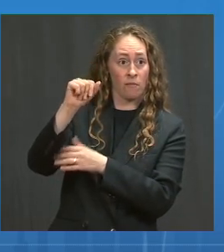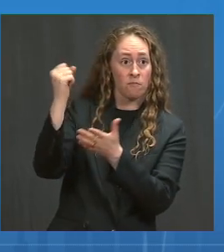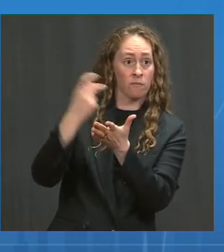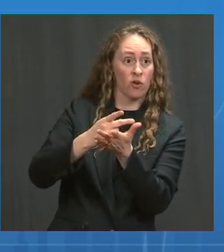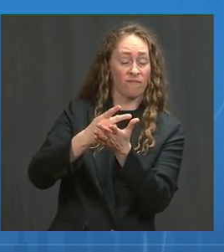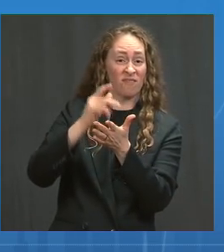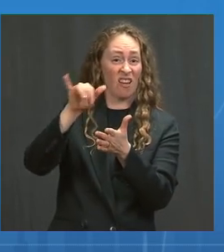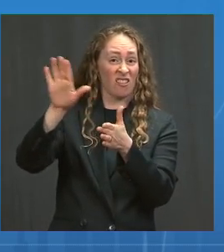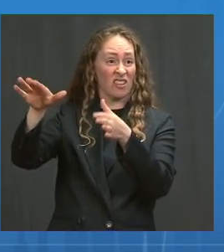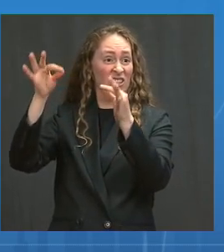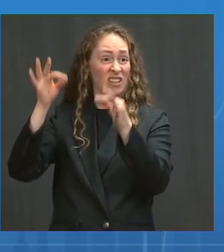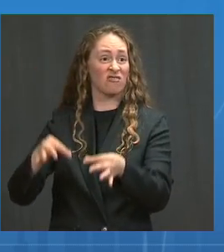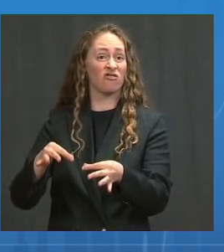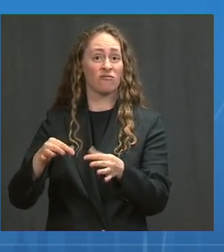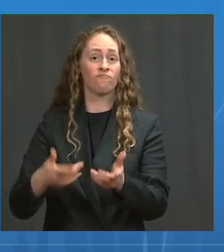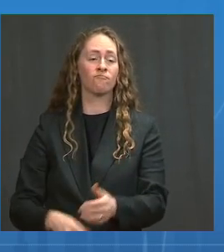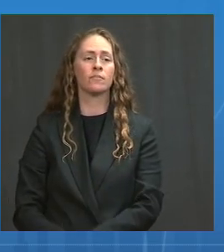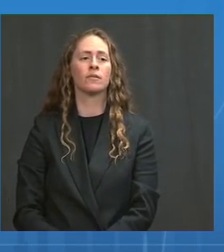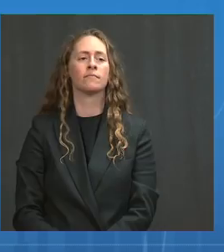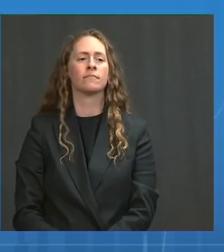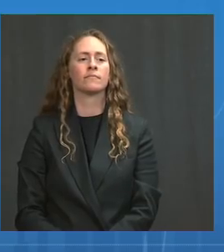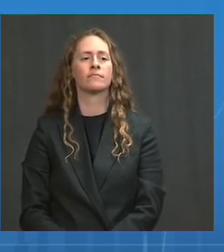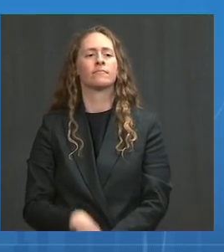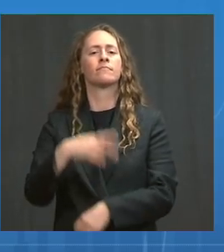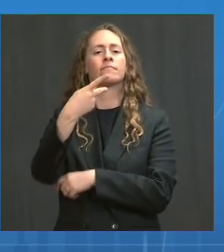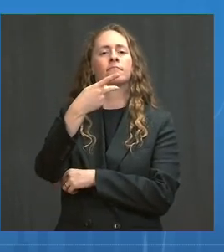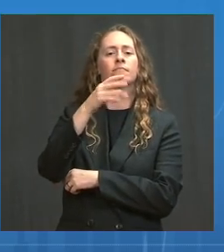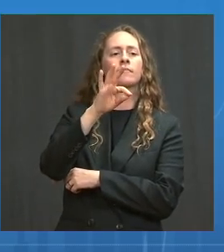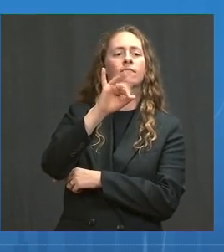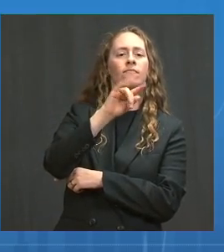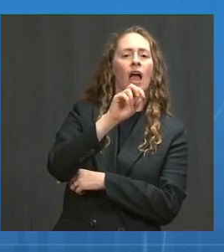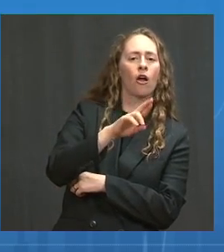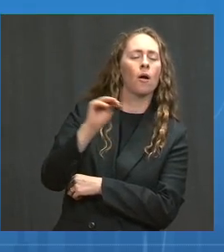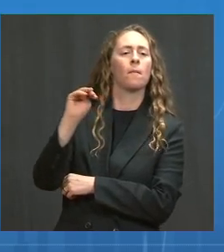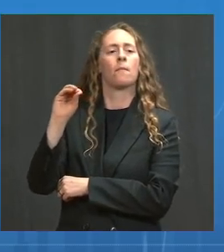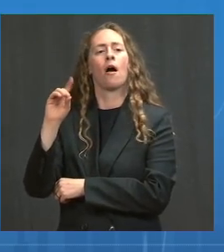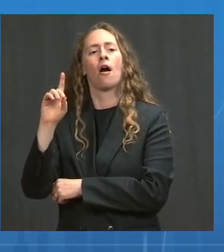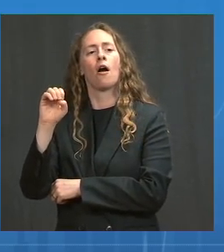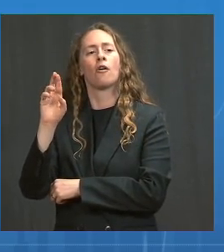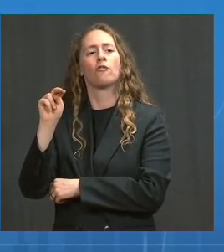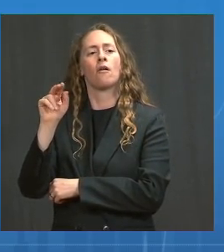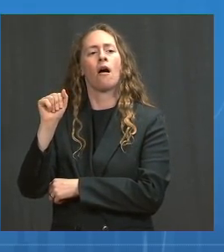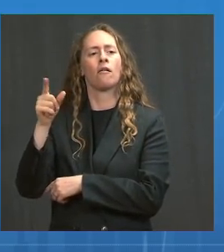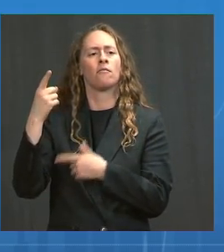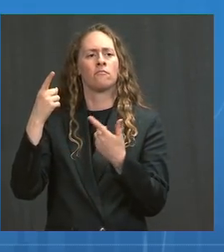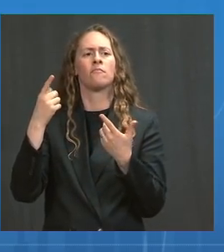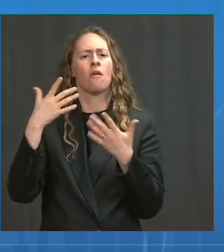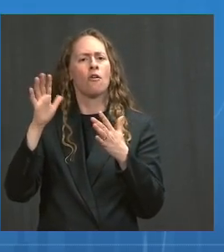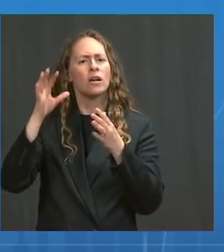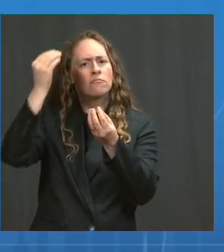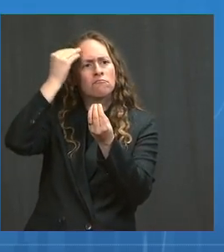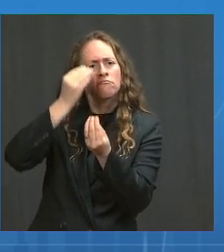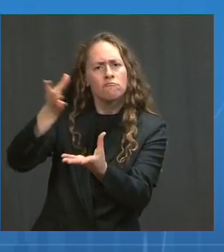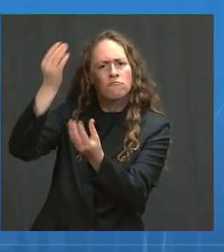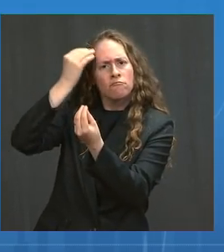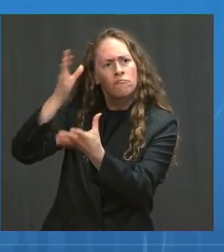I know that Pfizer and Moderna have provided data to the FDA, and the FDA is working on an expedited timeframe.